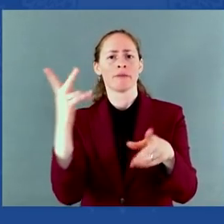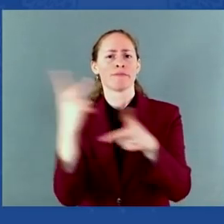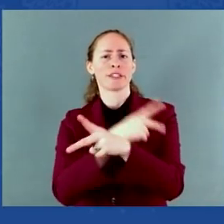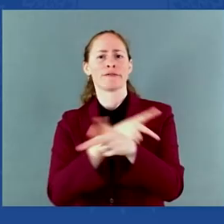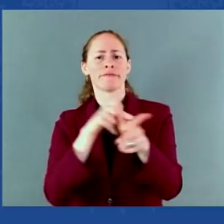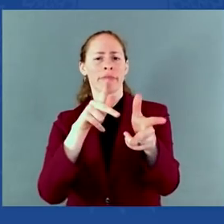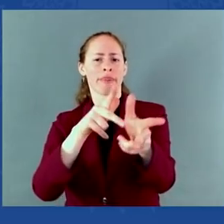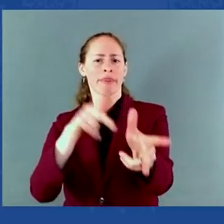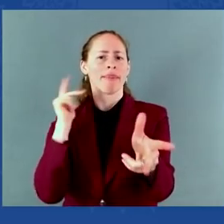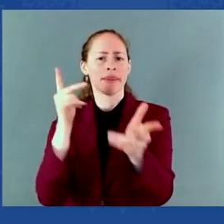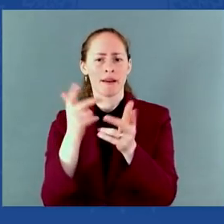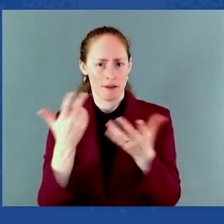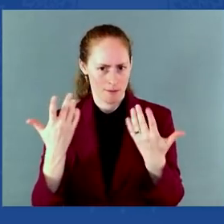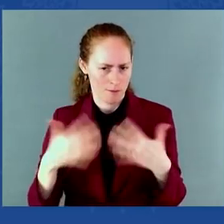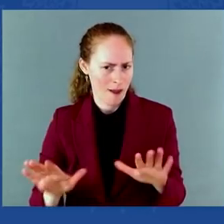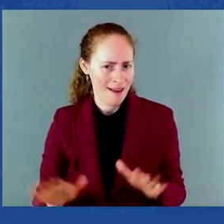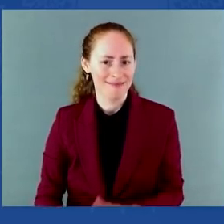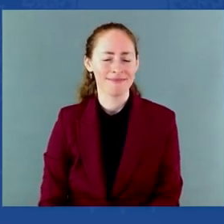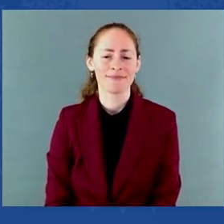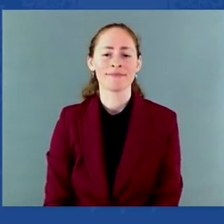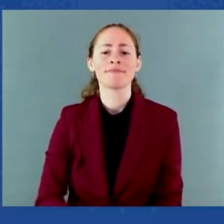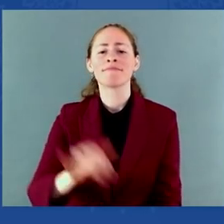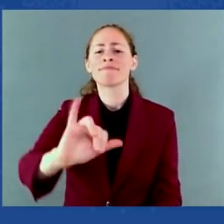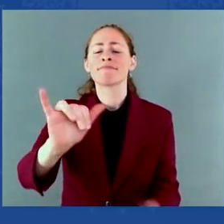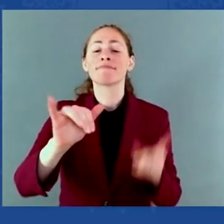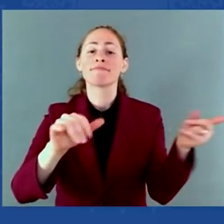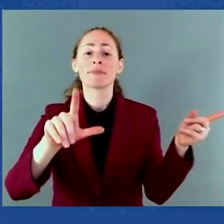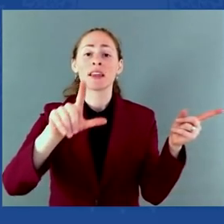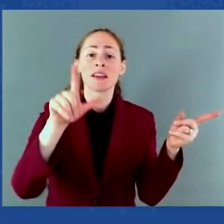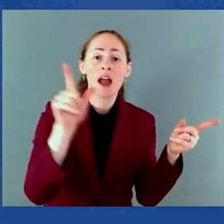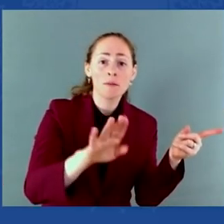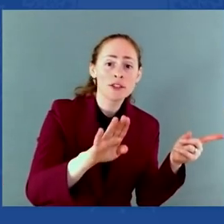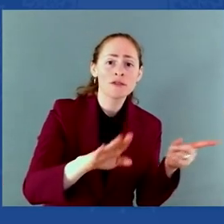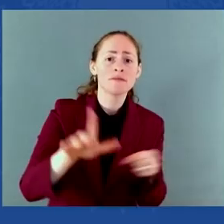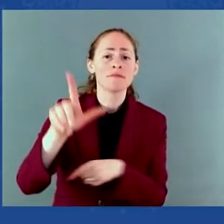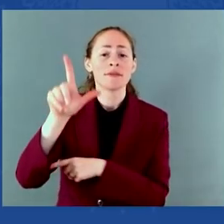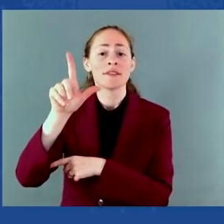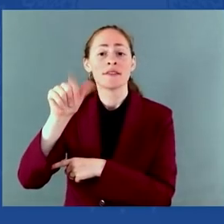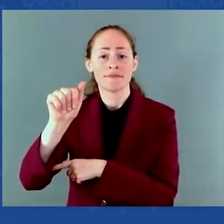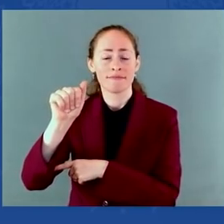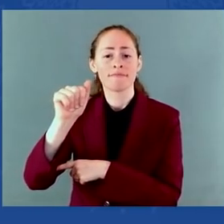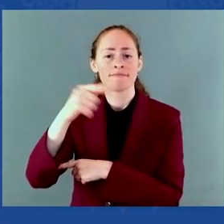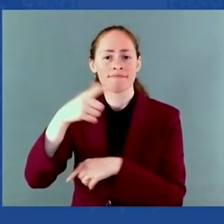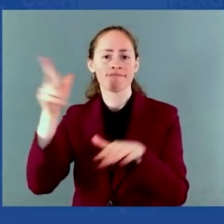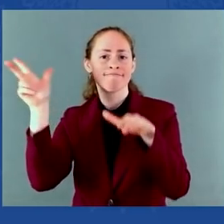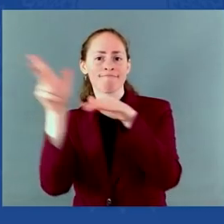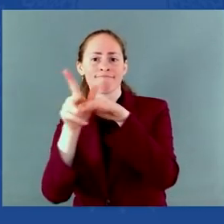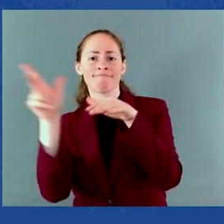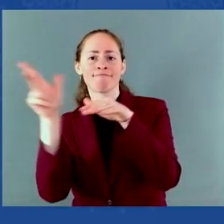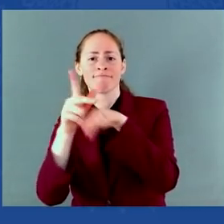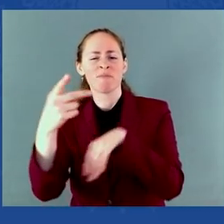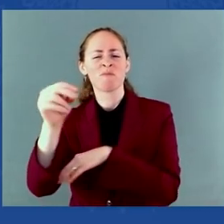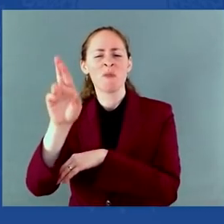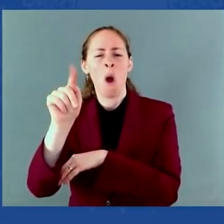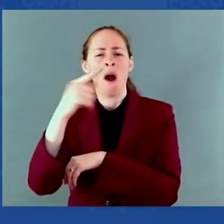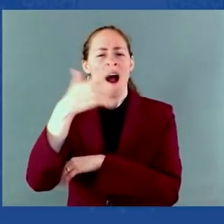where 40 percent of all products come into the western United States, to stay open seven days a week, 24 hours a day